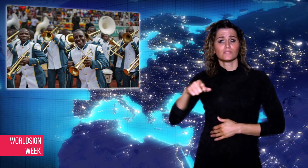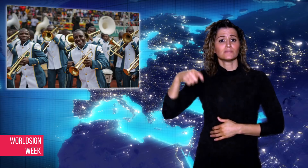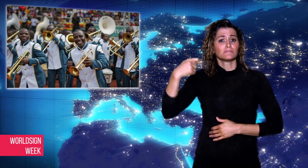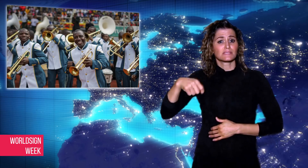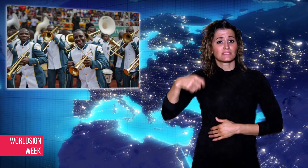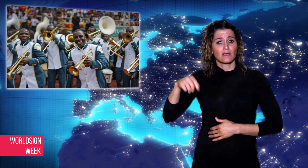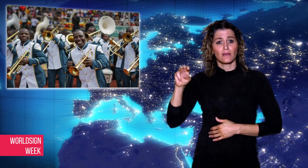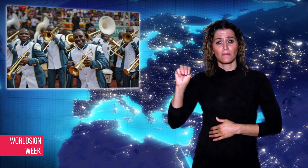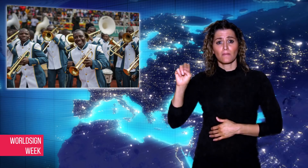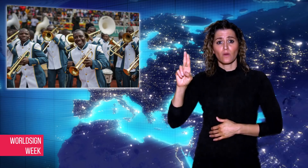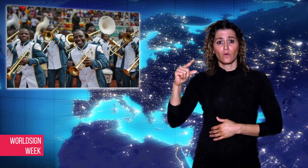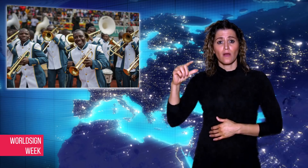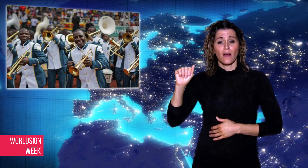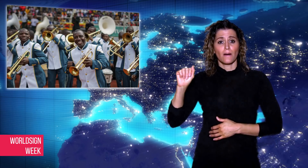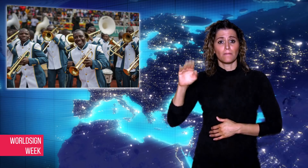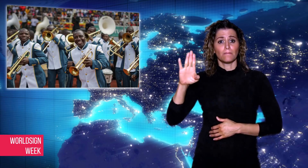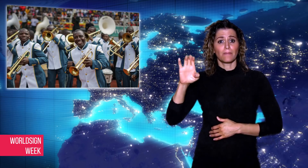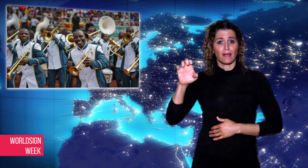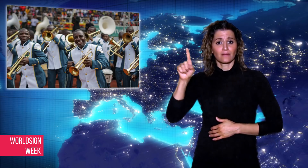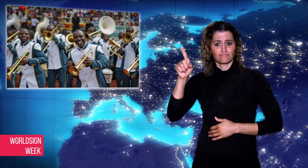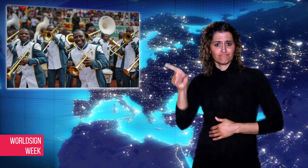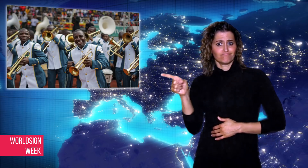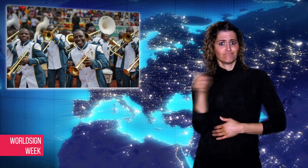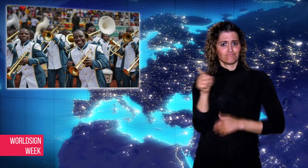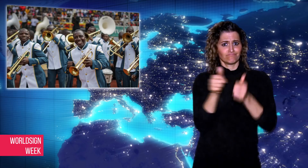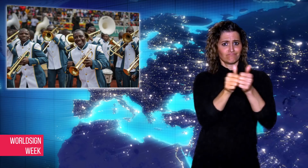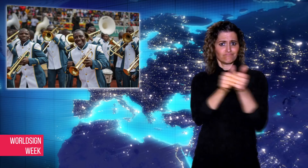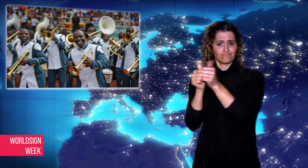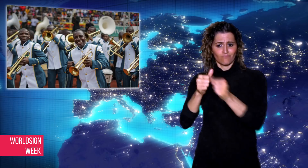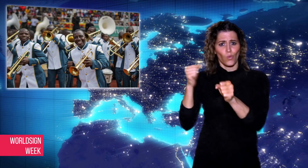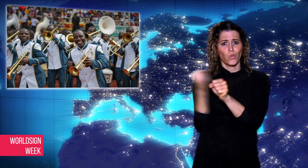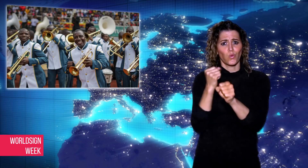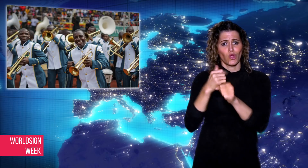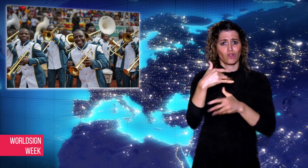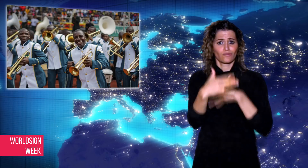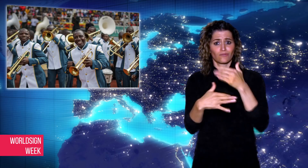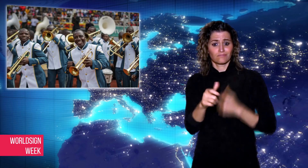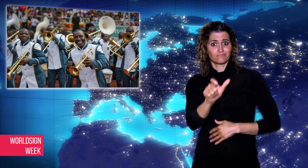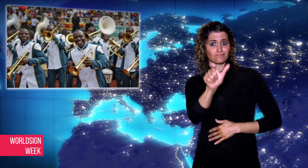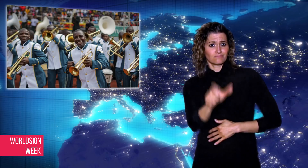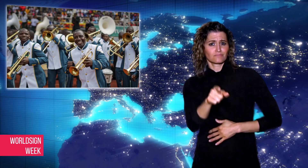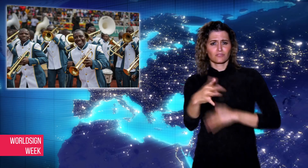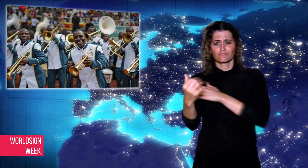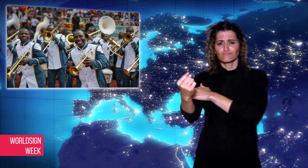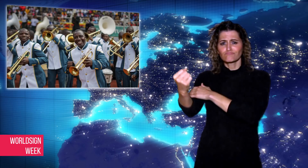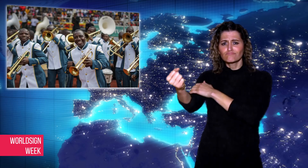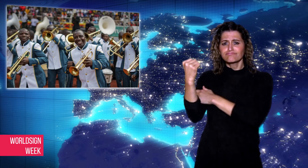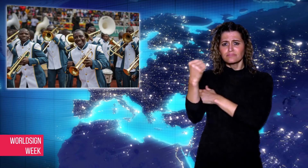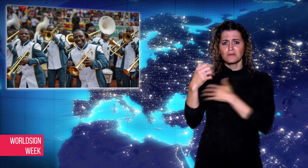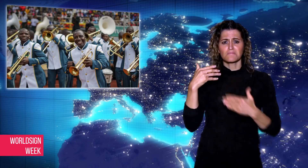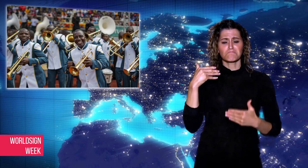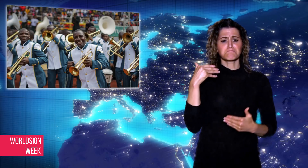violent crackdowns in the country. Many